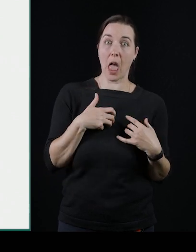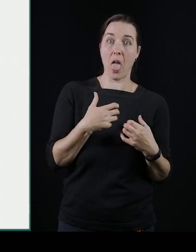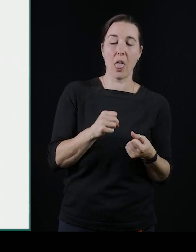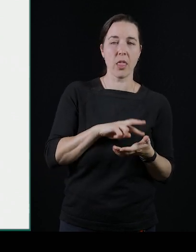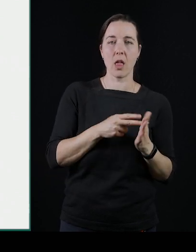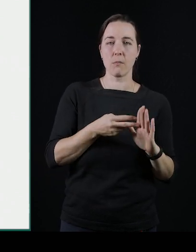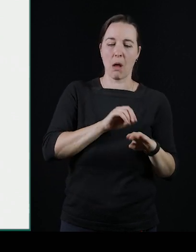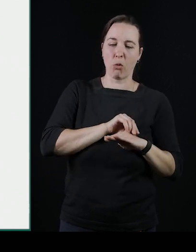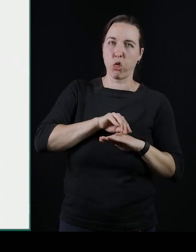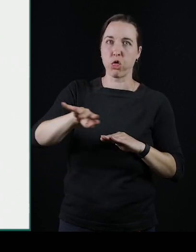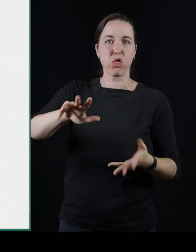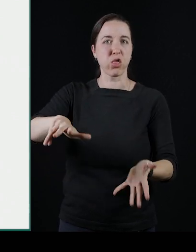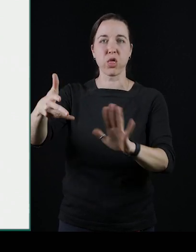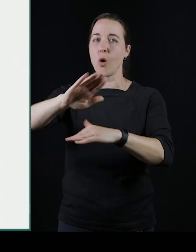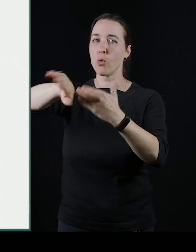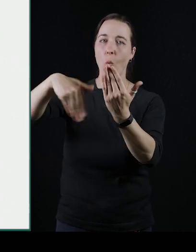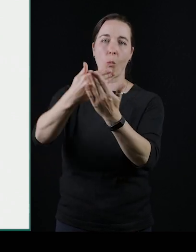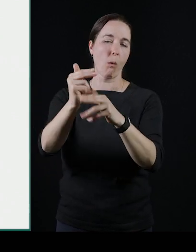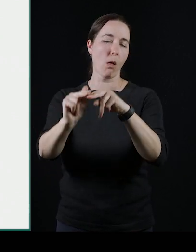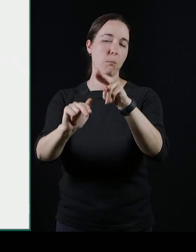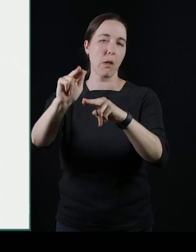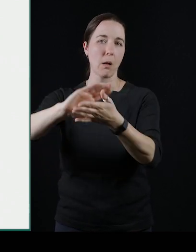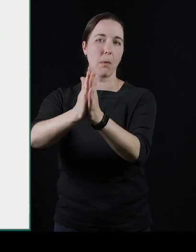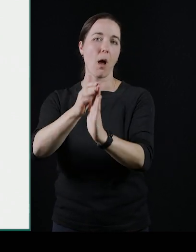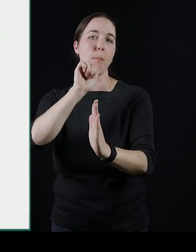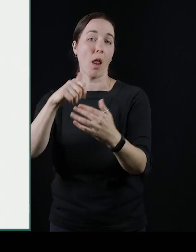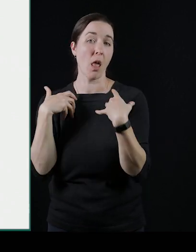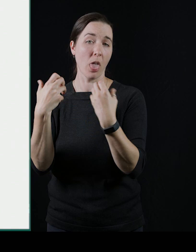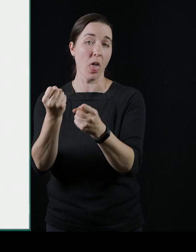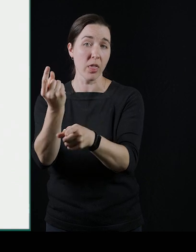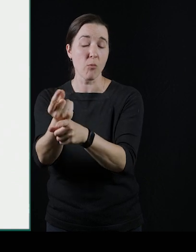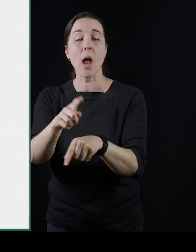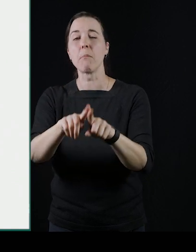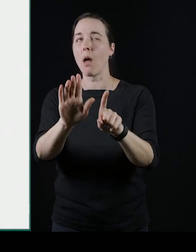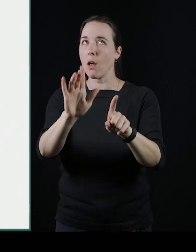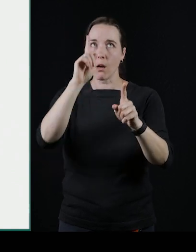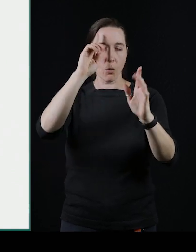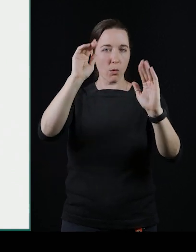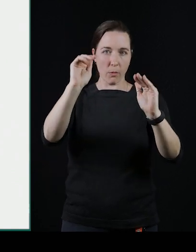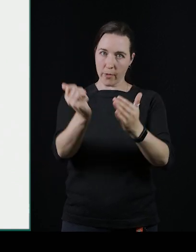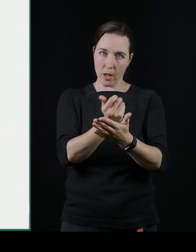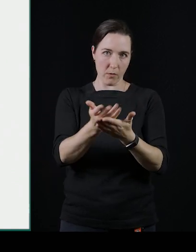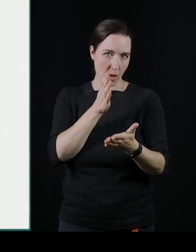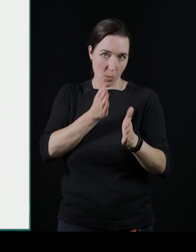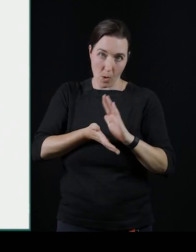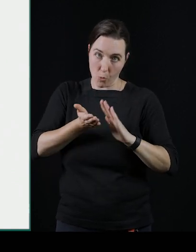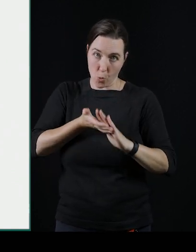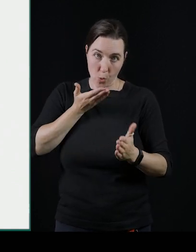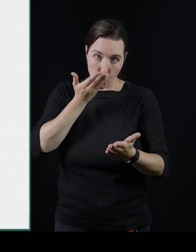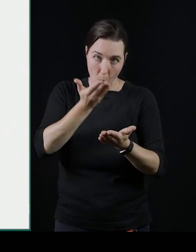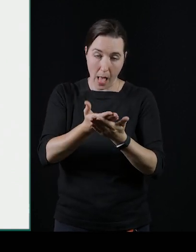then the entire build will reach the unhealthy state, right? But hopefully everything will work well.